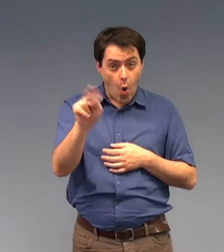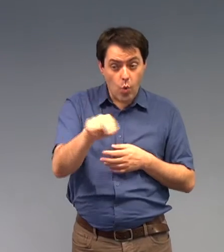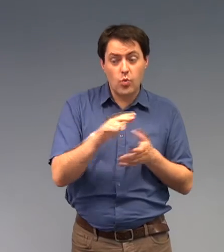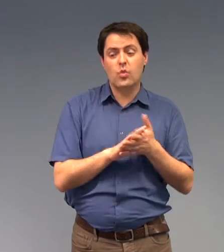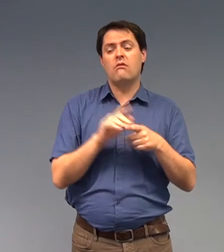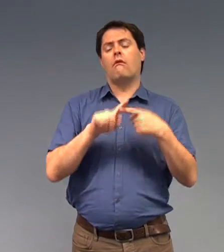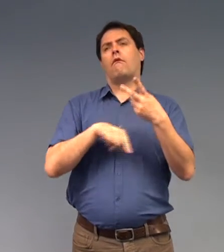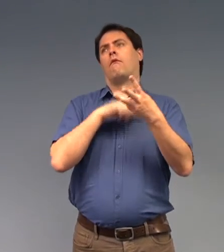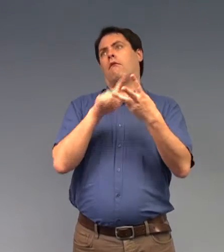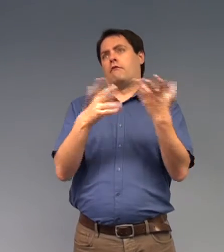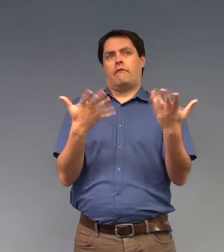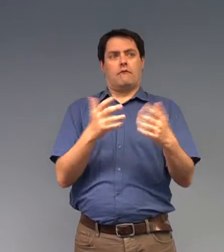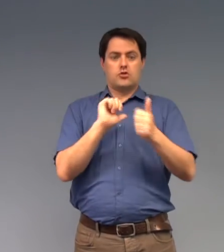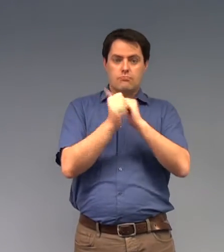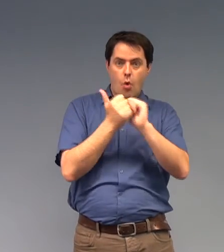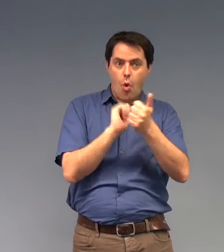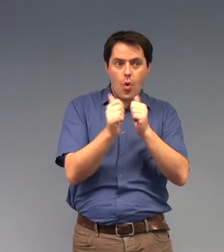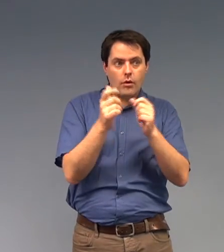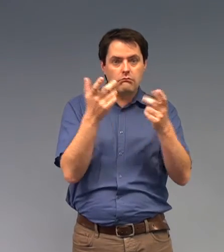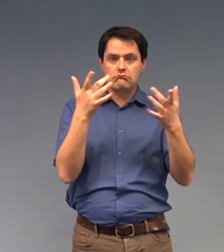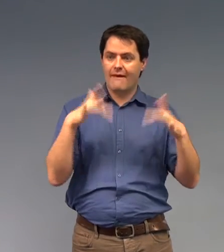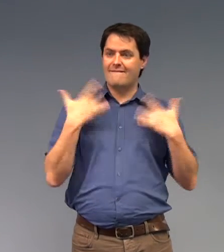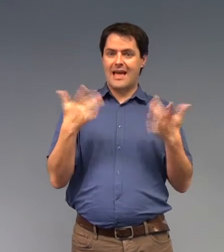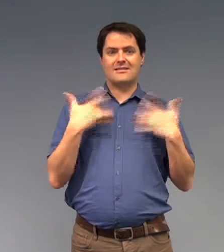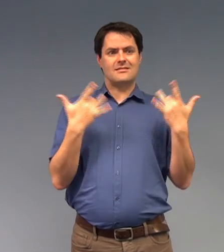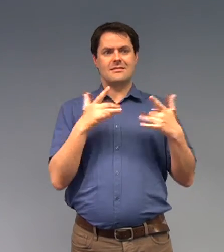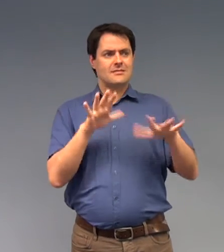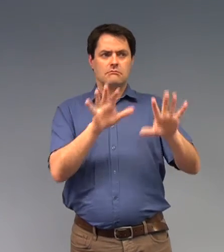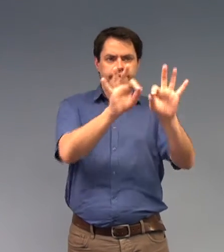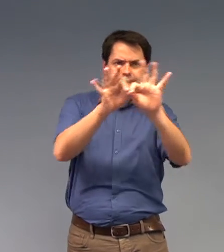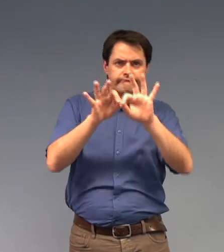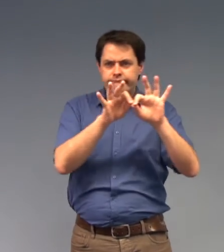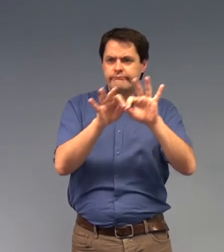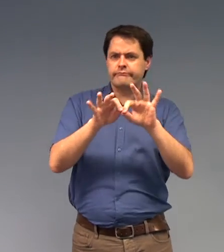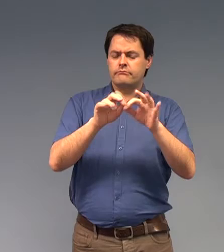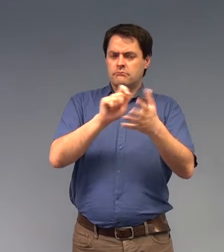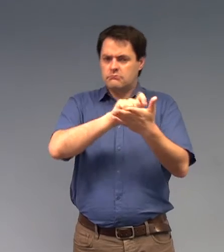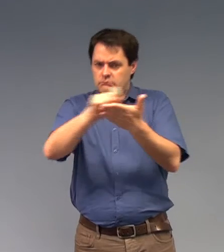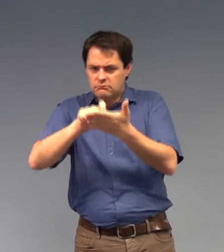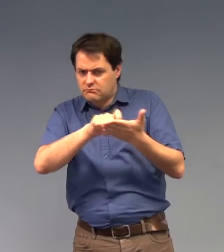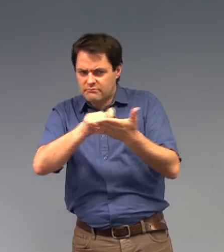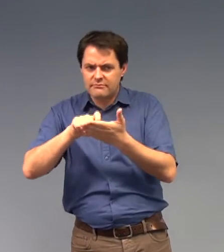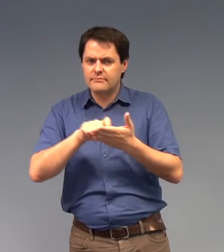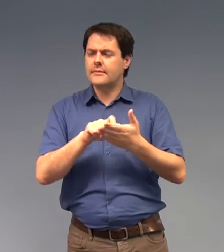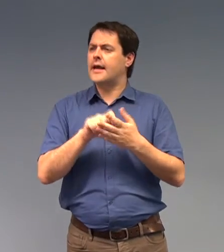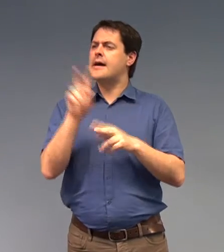Or you were going for a bank loan and you needed to fill in forms. Or other events possibly.